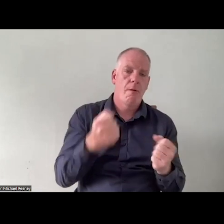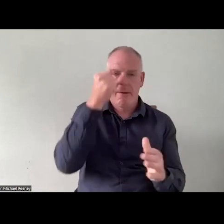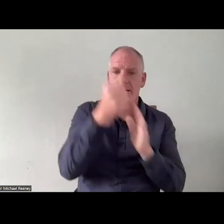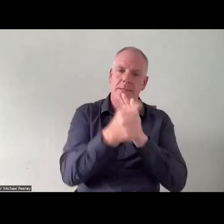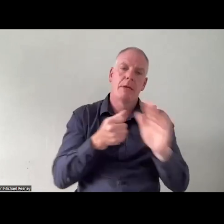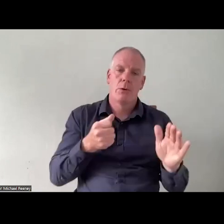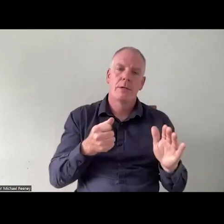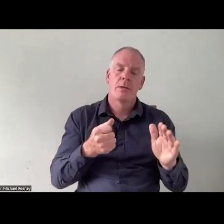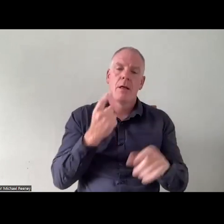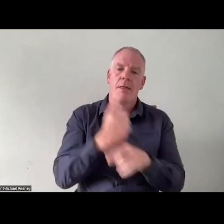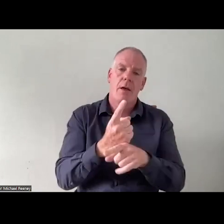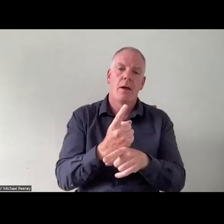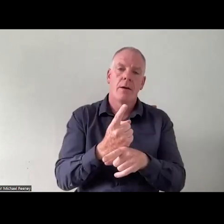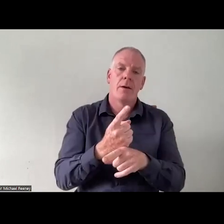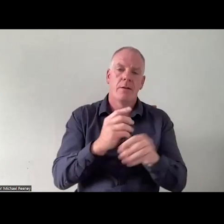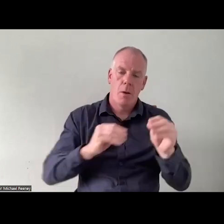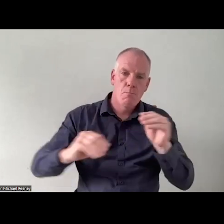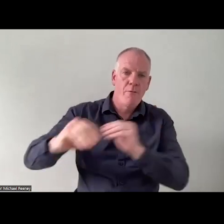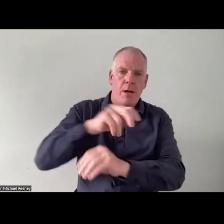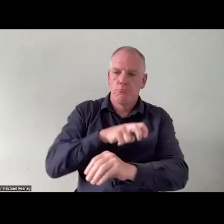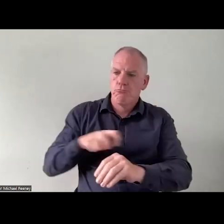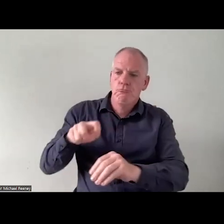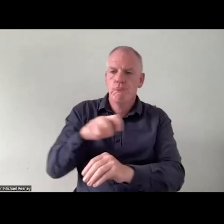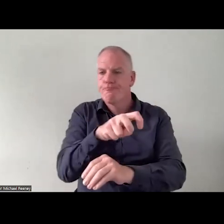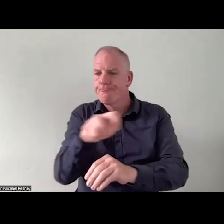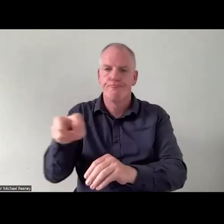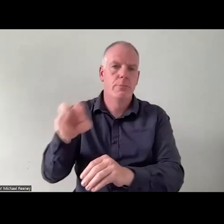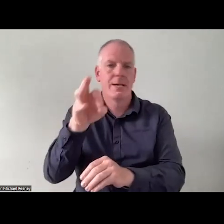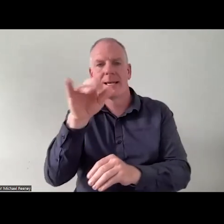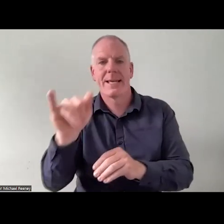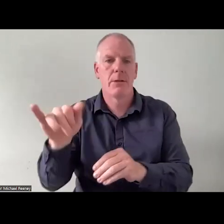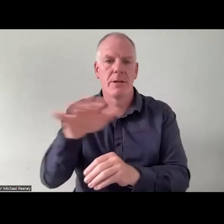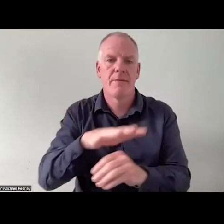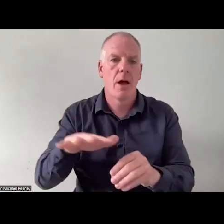in terms of moving through the gallery space with audio description.